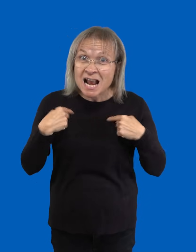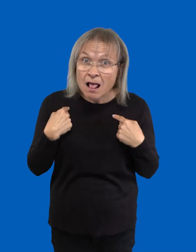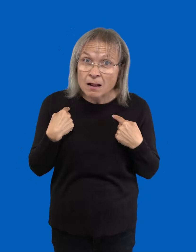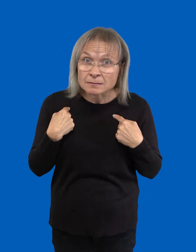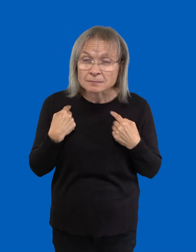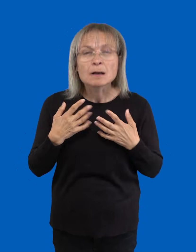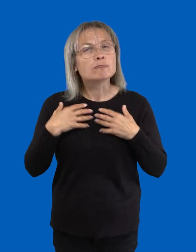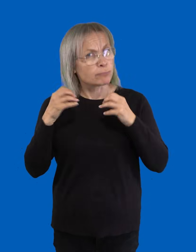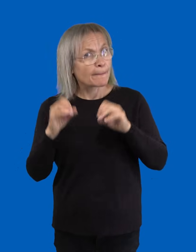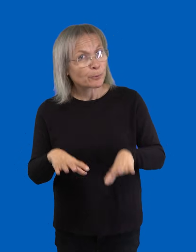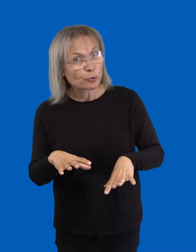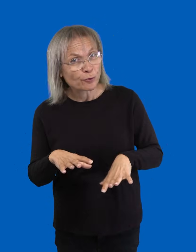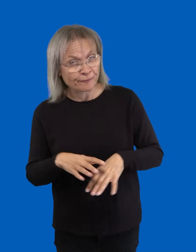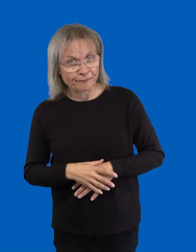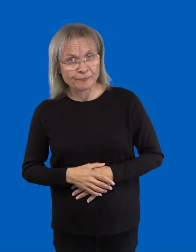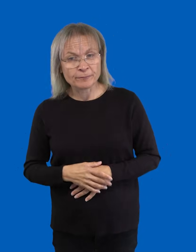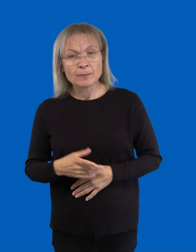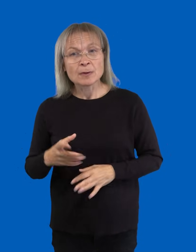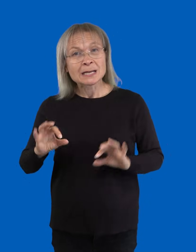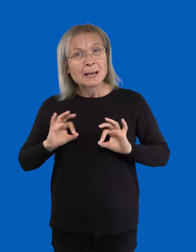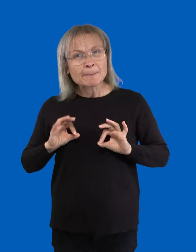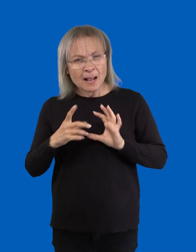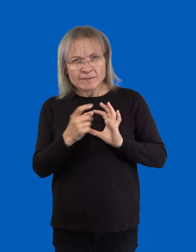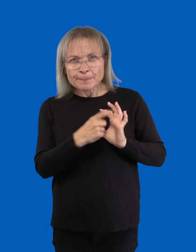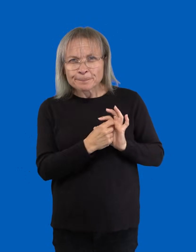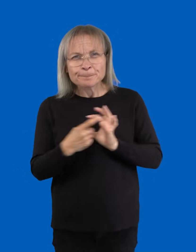Remove necklaces and nipple piercings before you arrive.